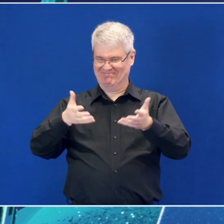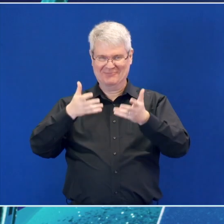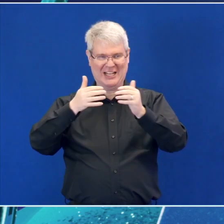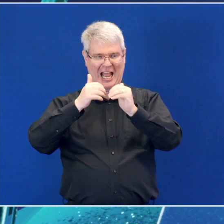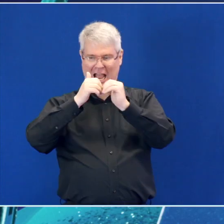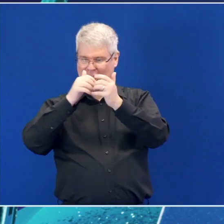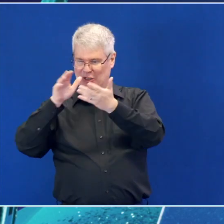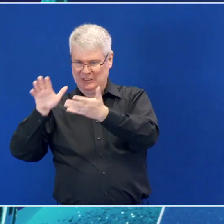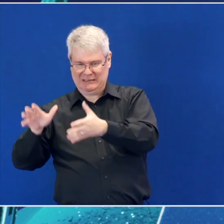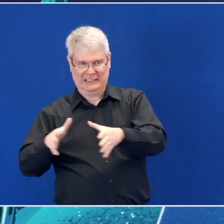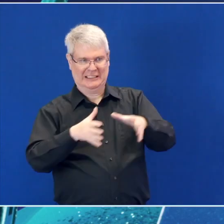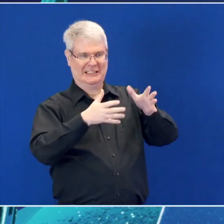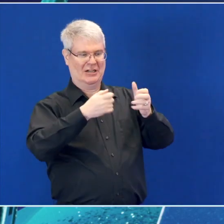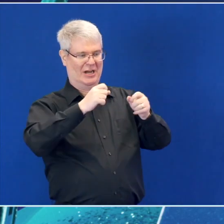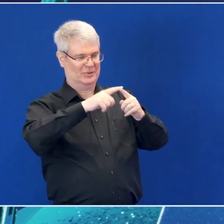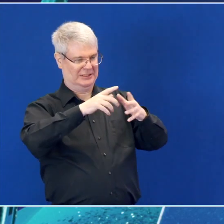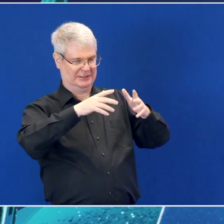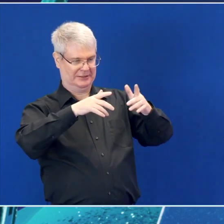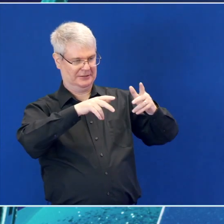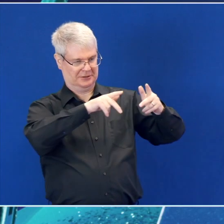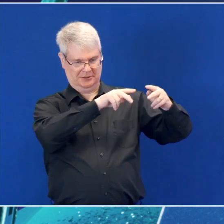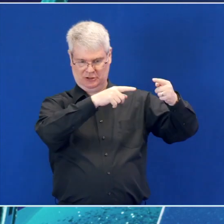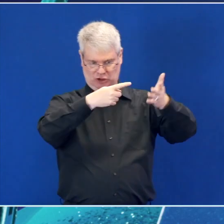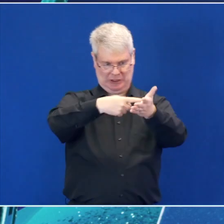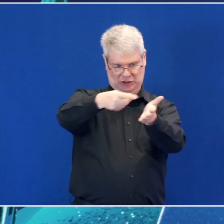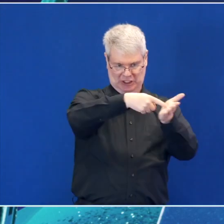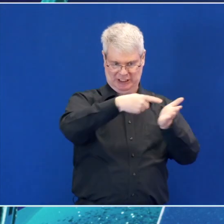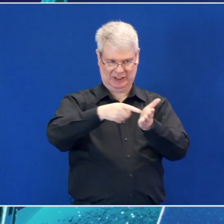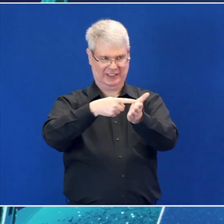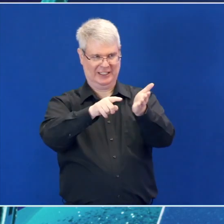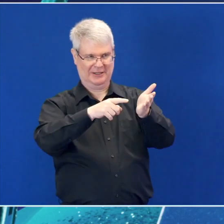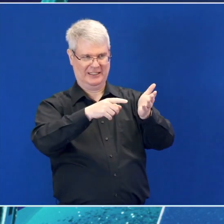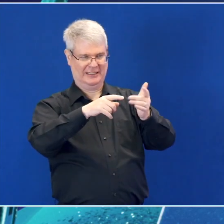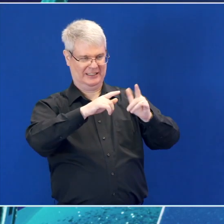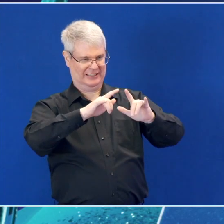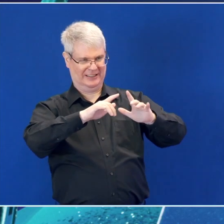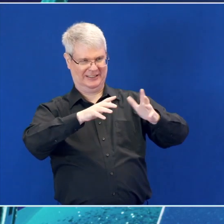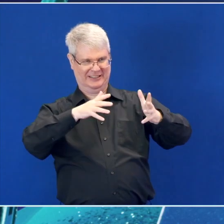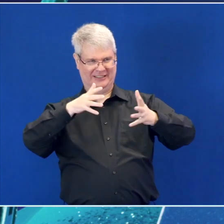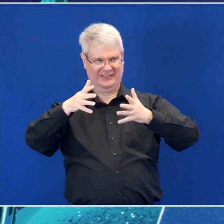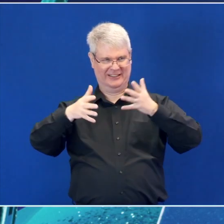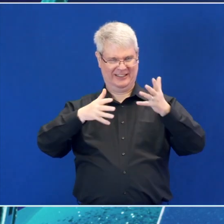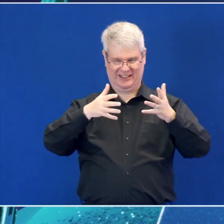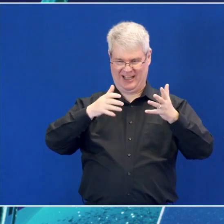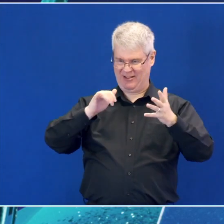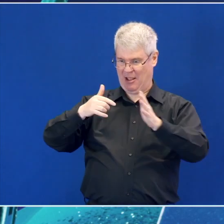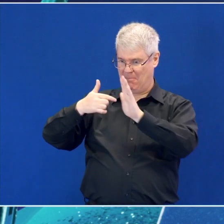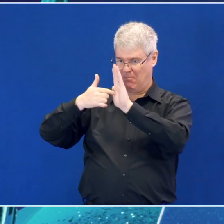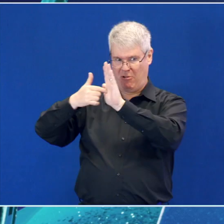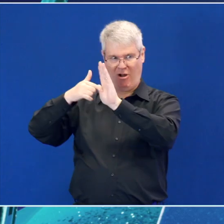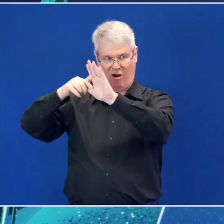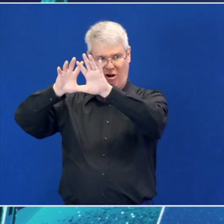to combine those with the strengths of the models to really get to where you need to get to.